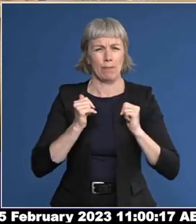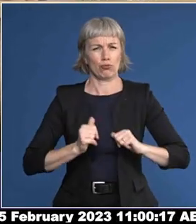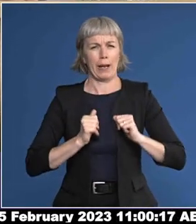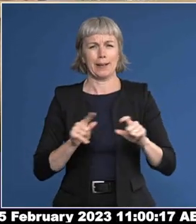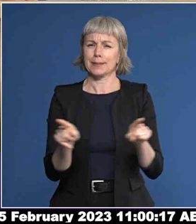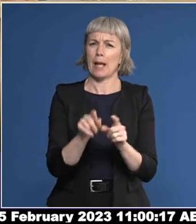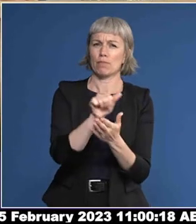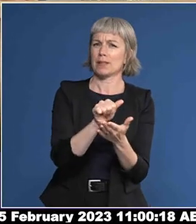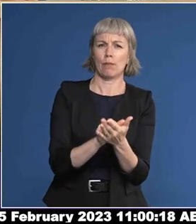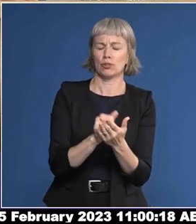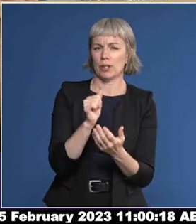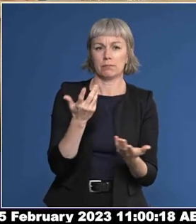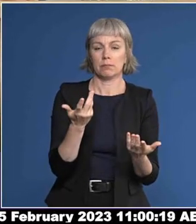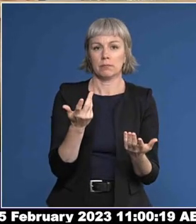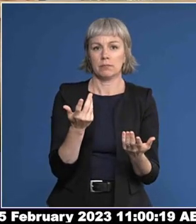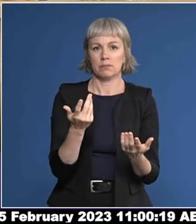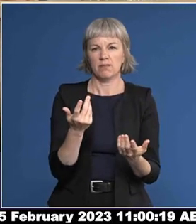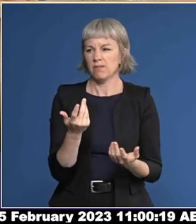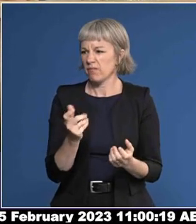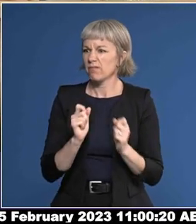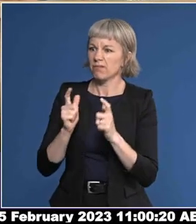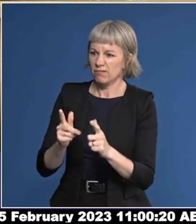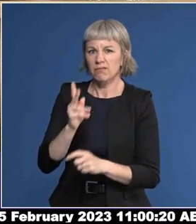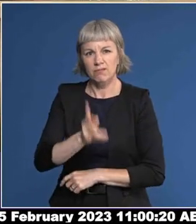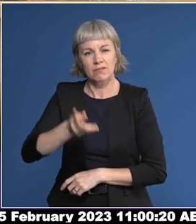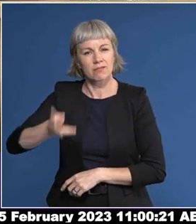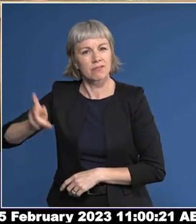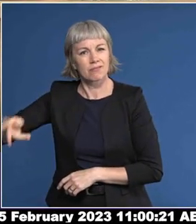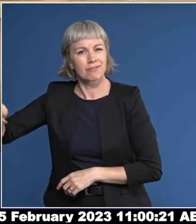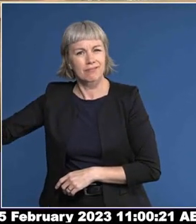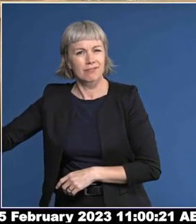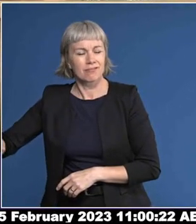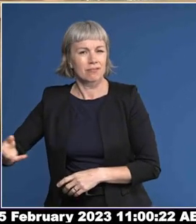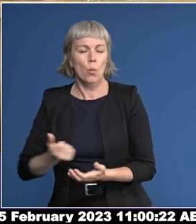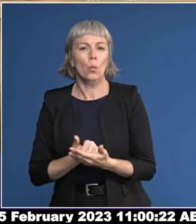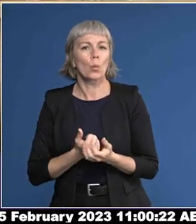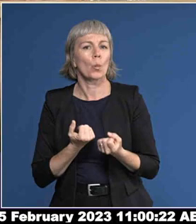Continuous training is very important. But to go through that mandatory thing time and time again seems like a huge waste of